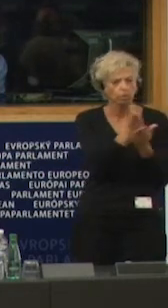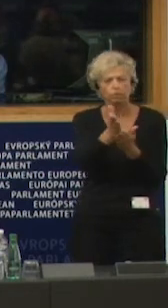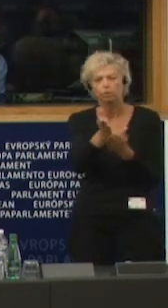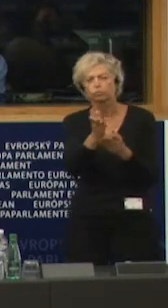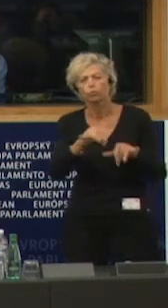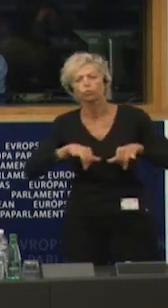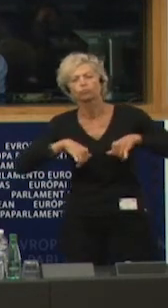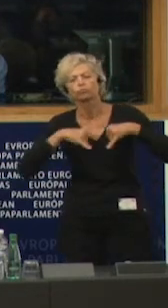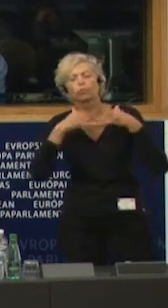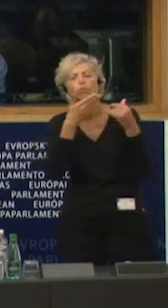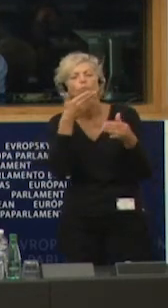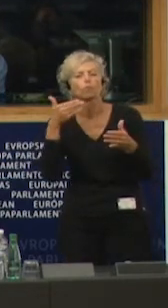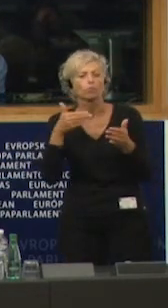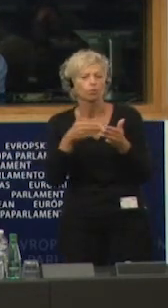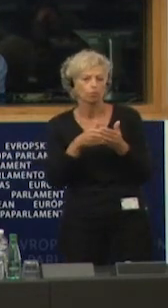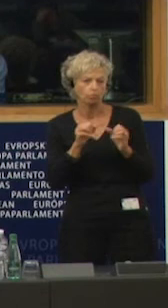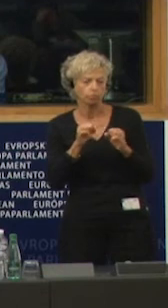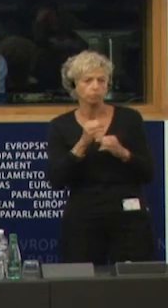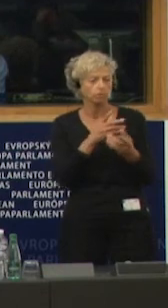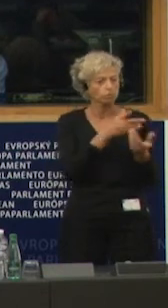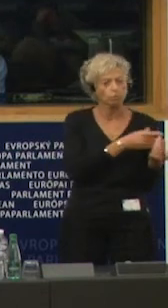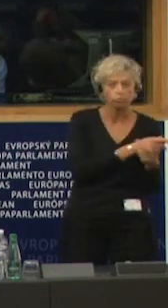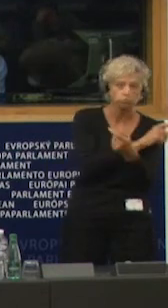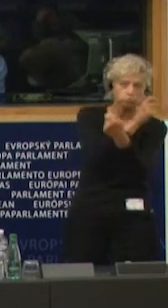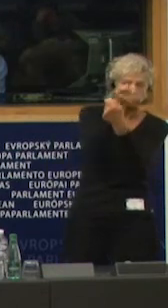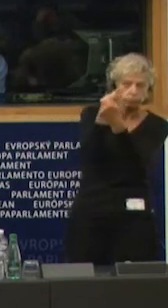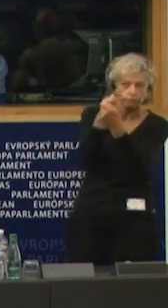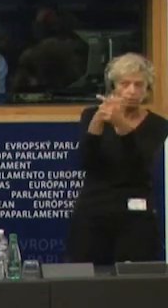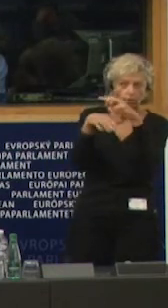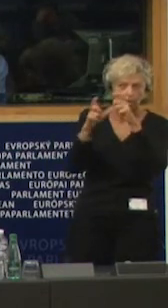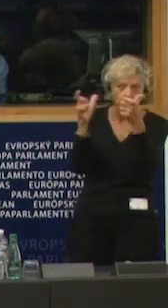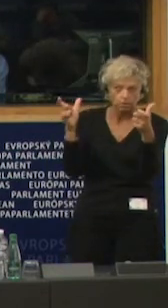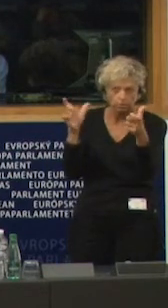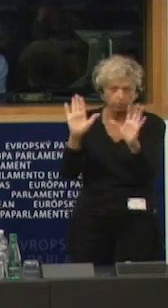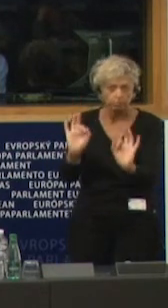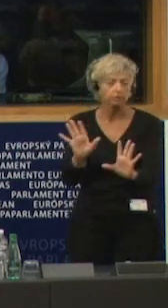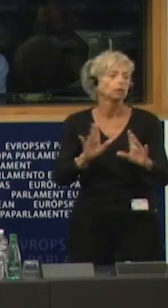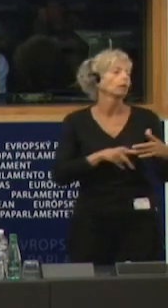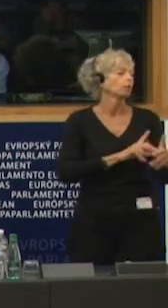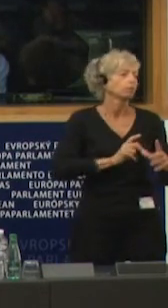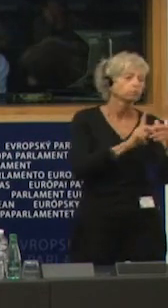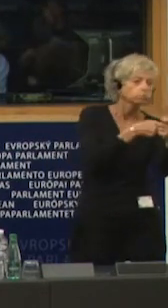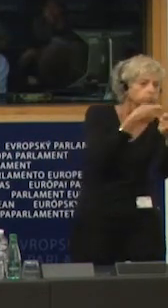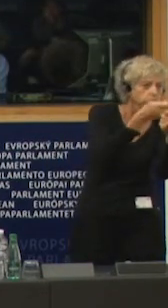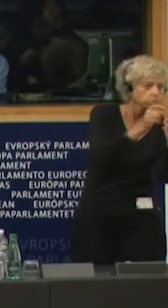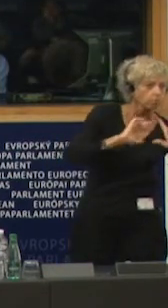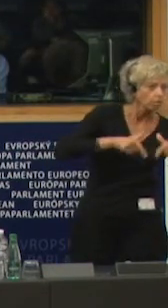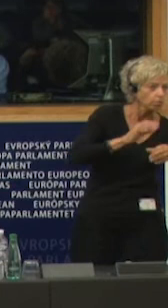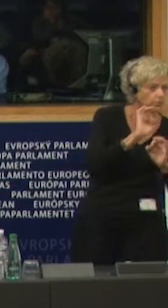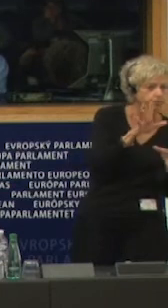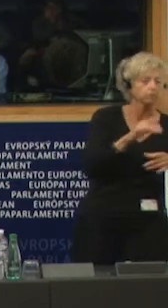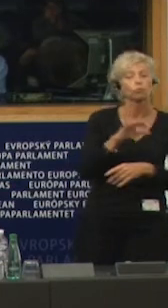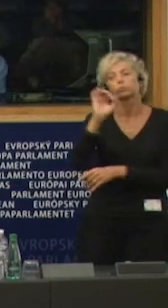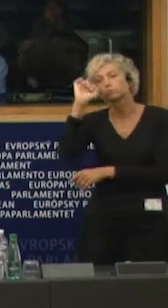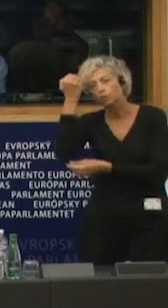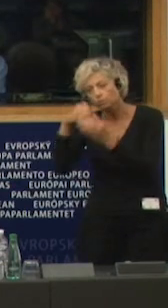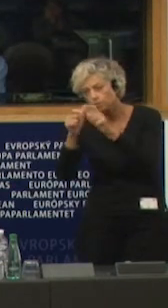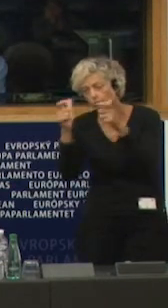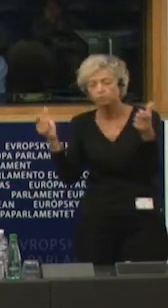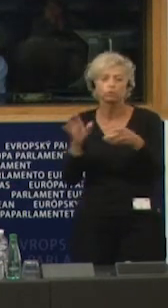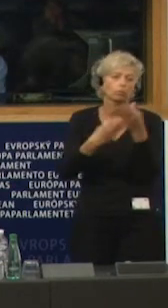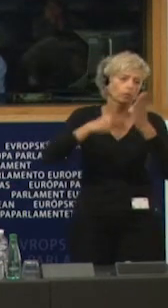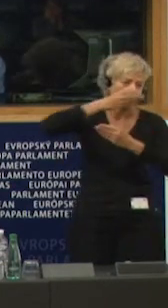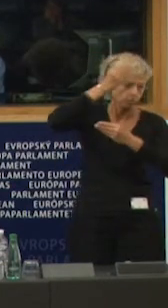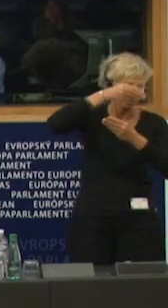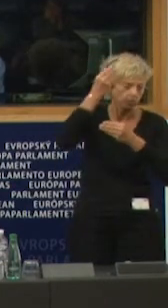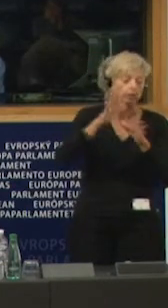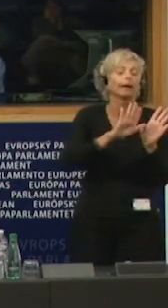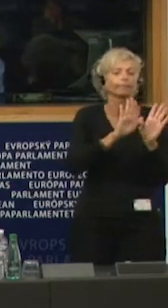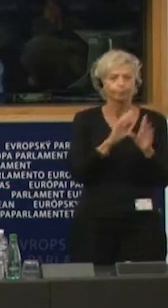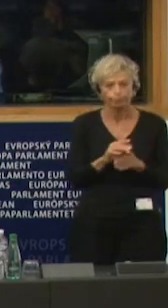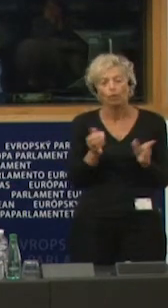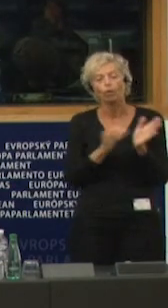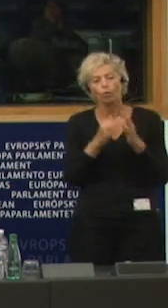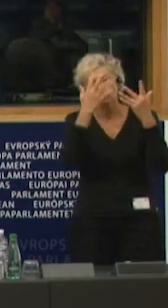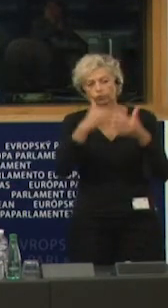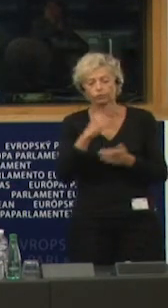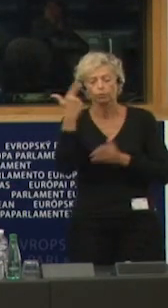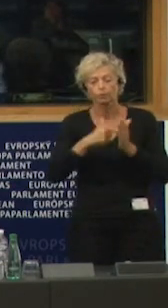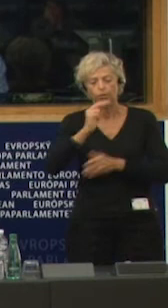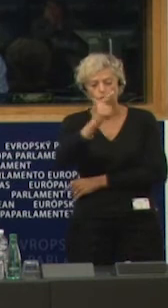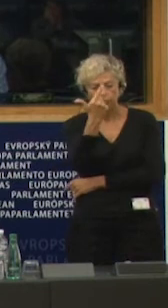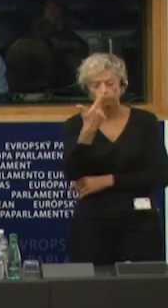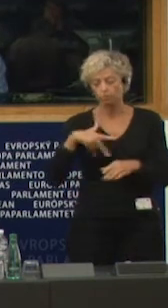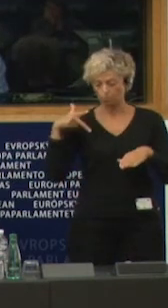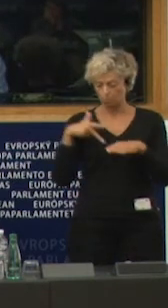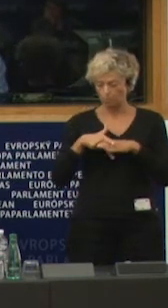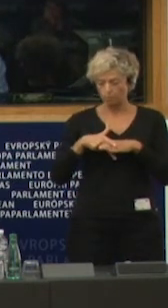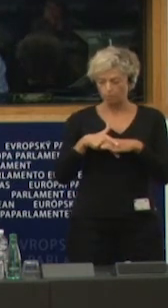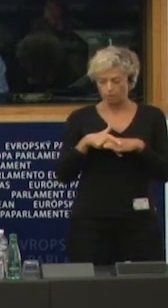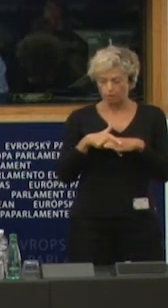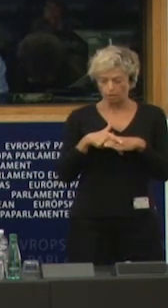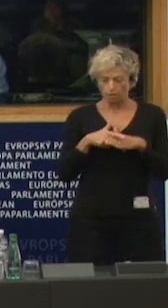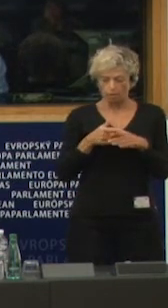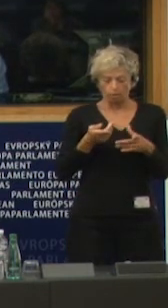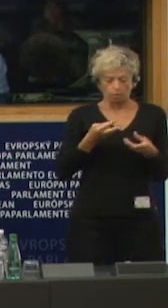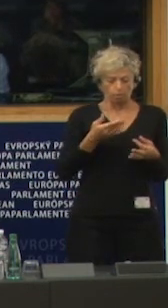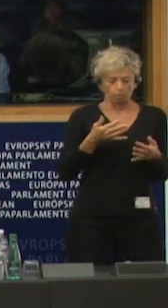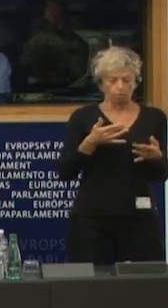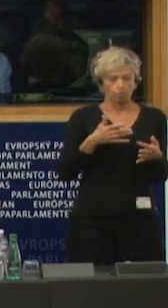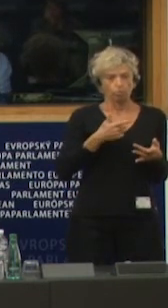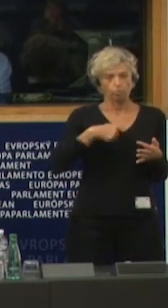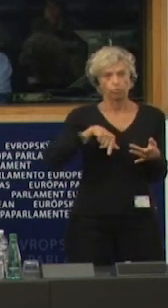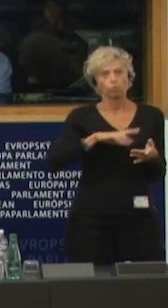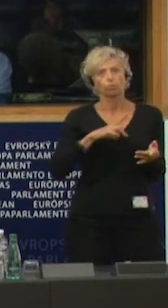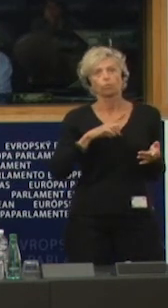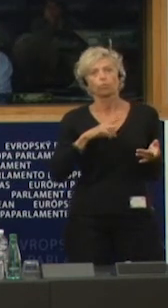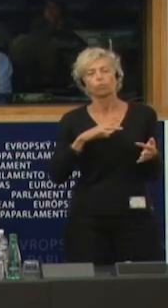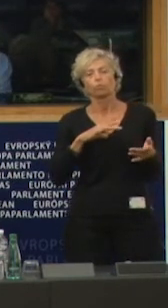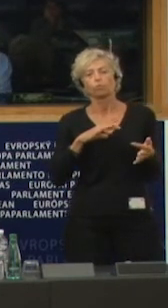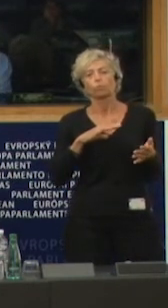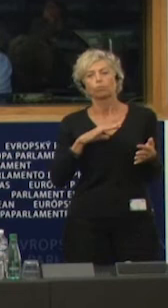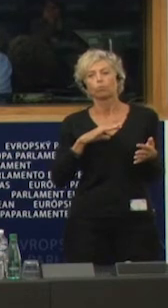And 22% stage 3. Contact with schools is very important. 84% come from schools. We are involved with close contact